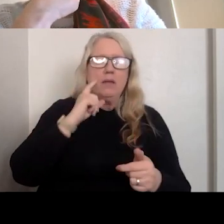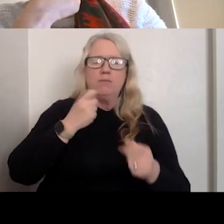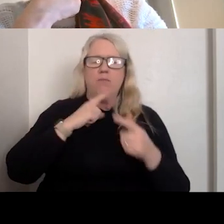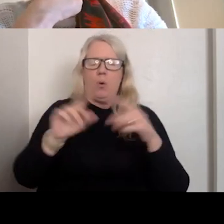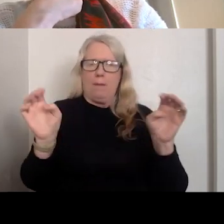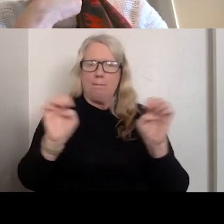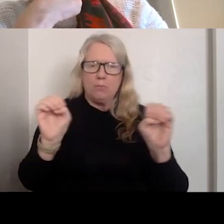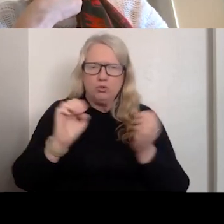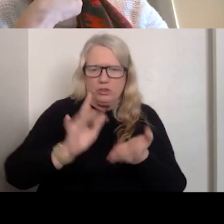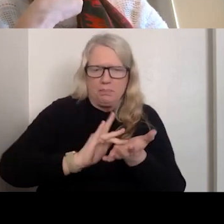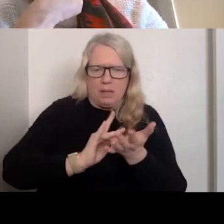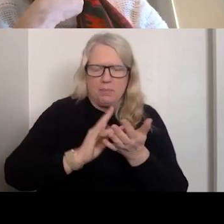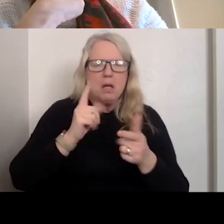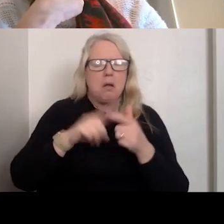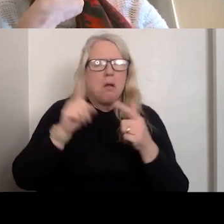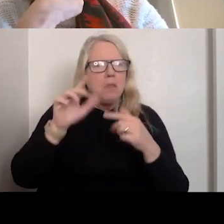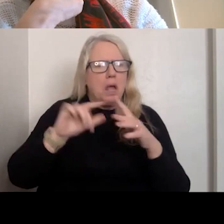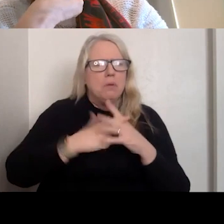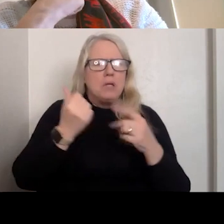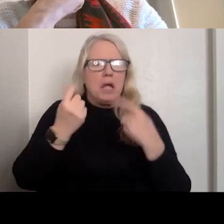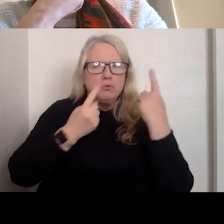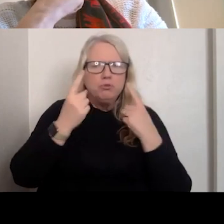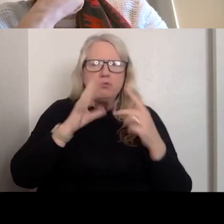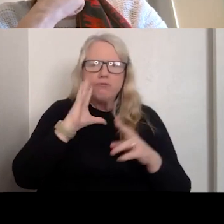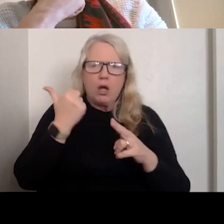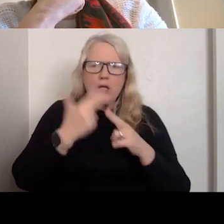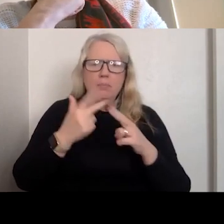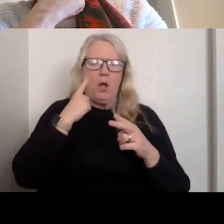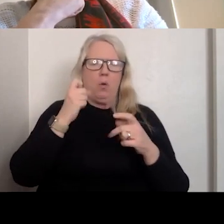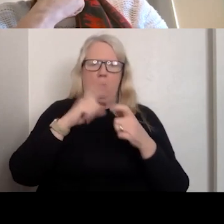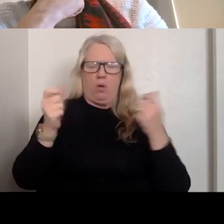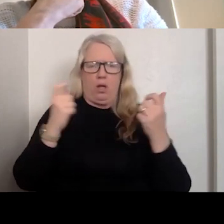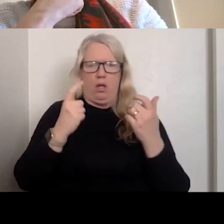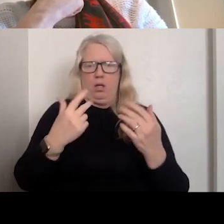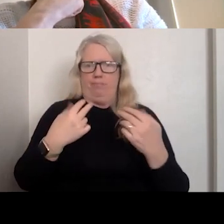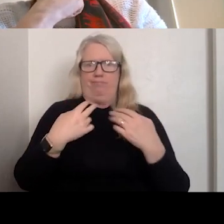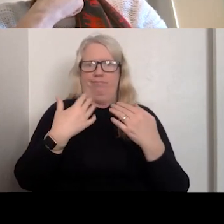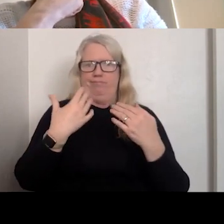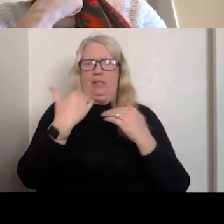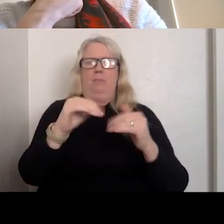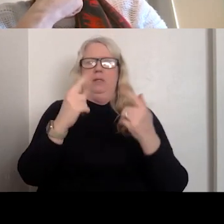WE TALK ABOUT WHY ARE WE CONFINED TO THE FOUR WALLS? WHY ARE WE